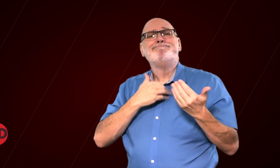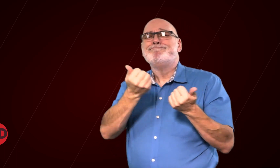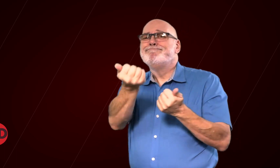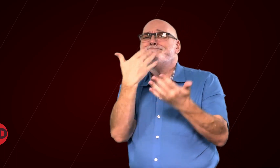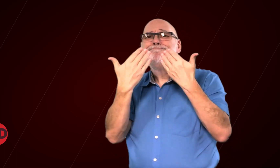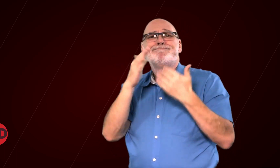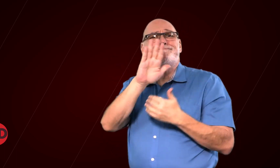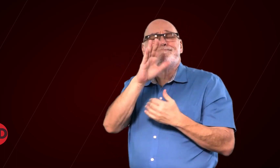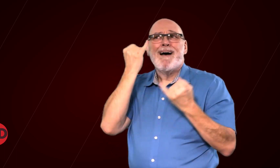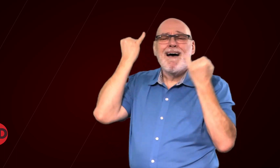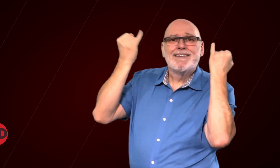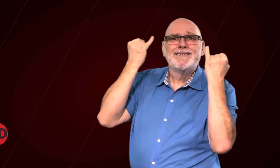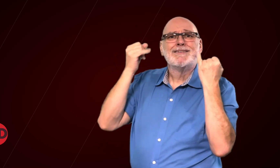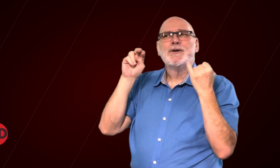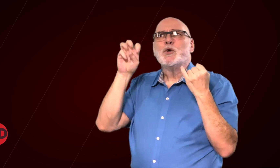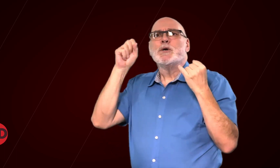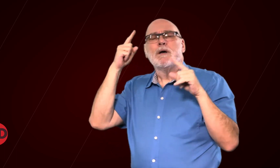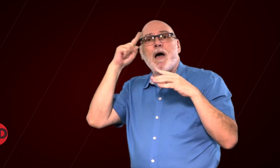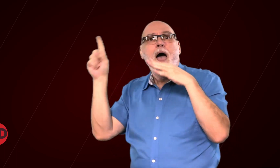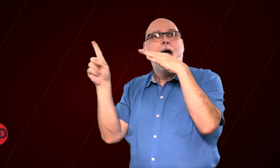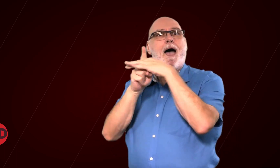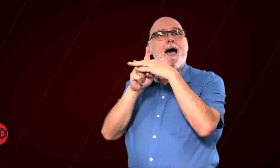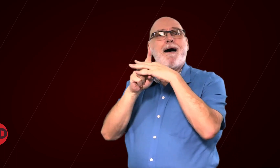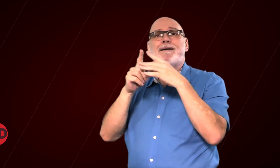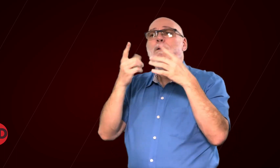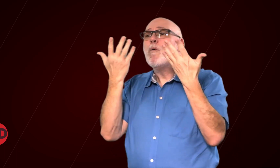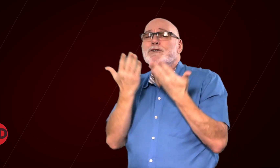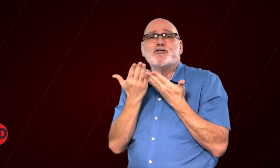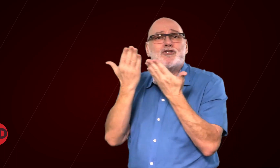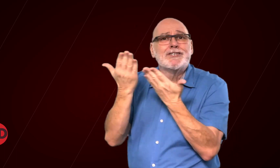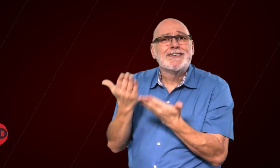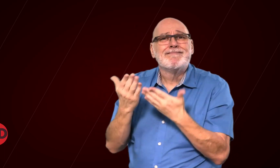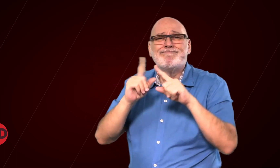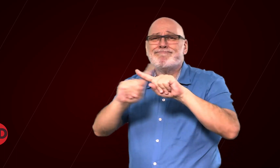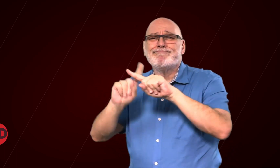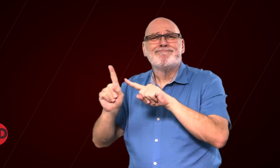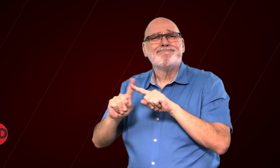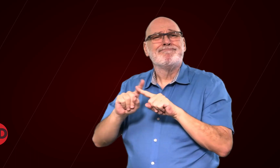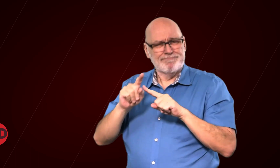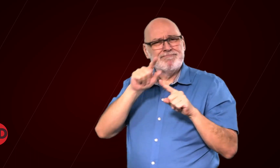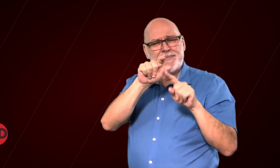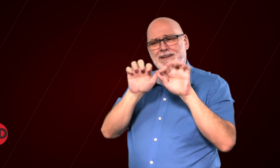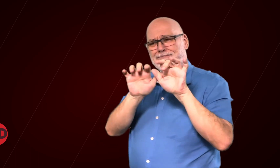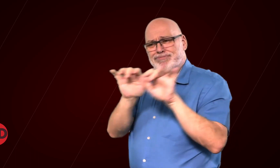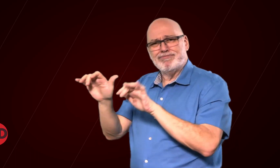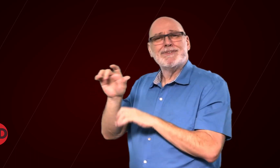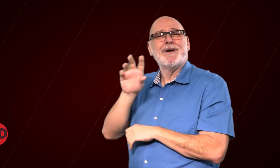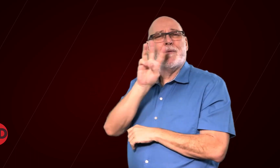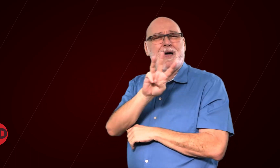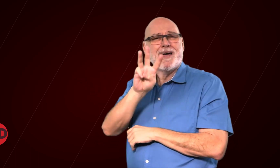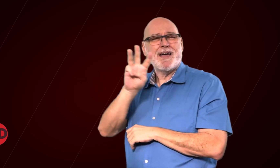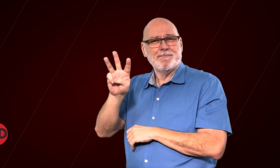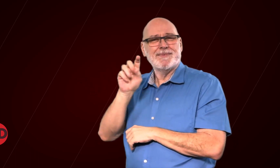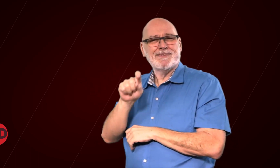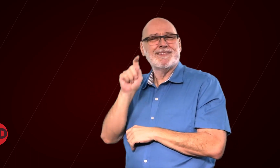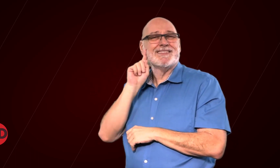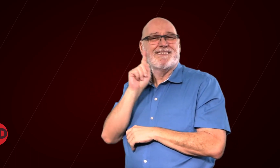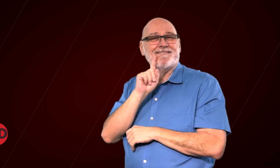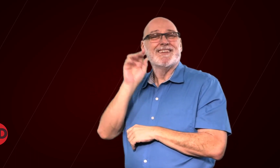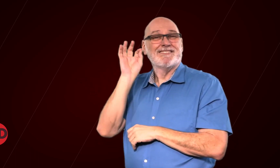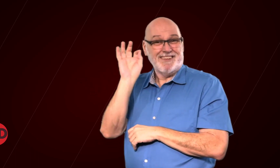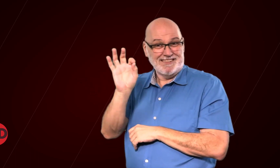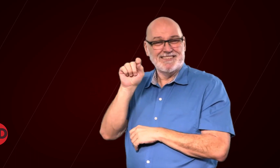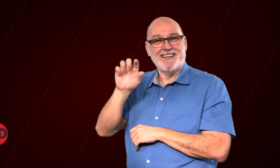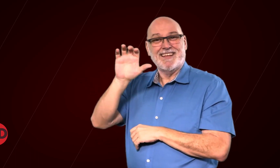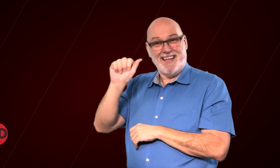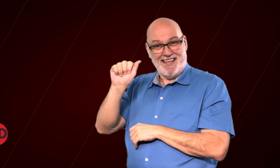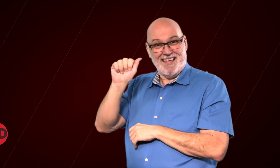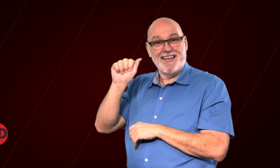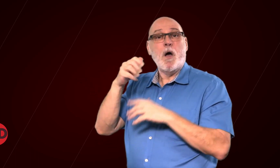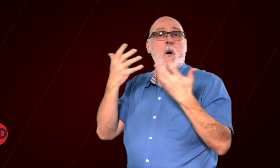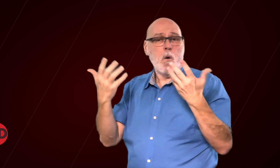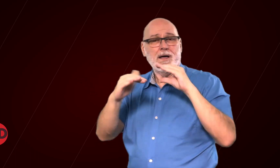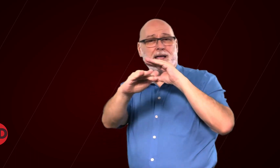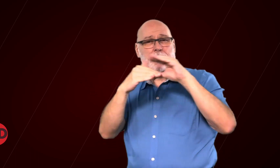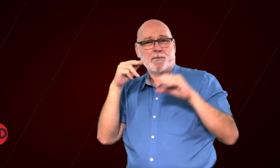Please send your news suggestions through our website www.DeafDots.ca